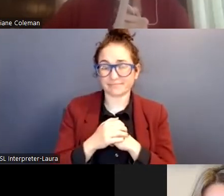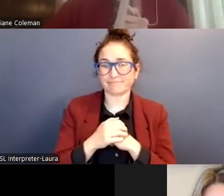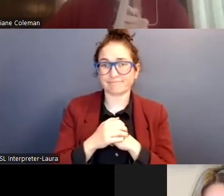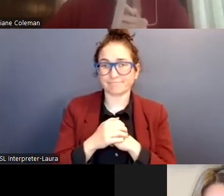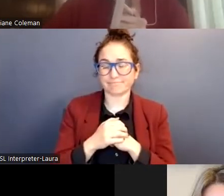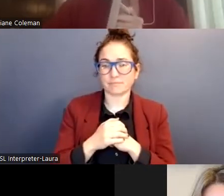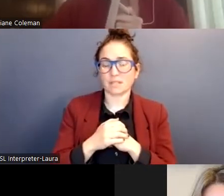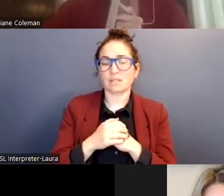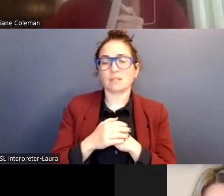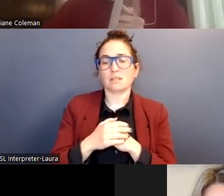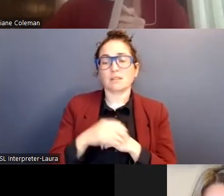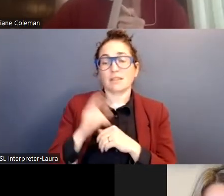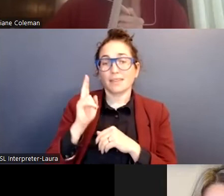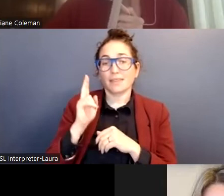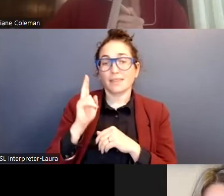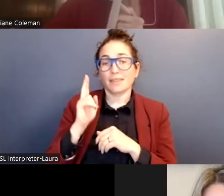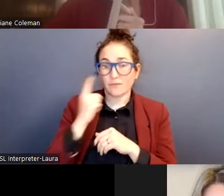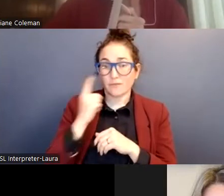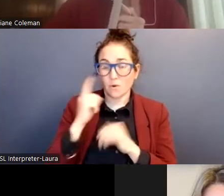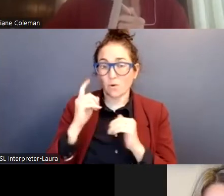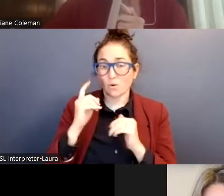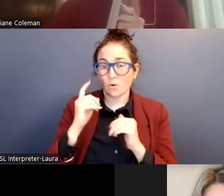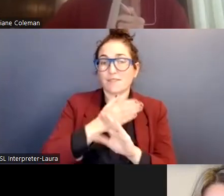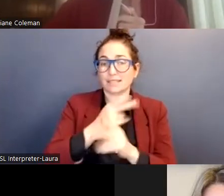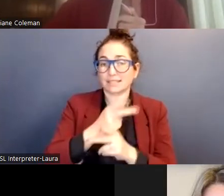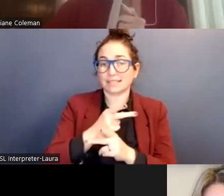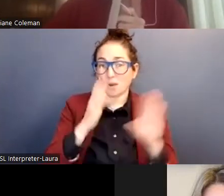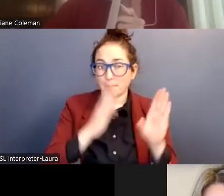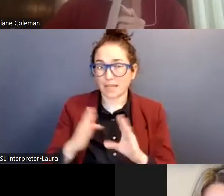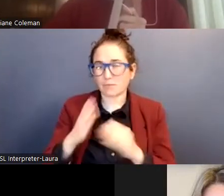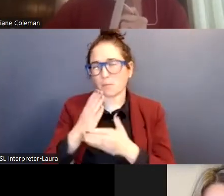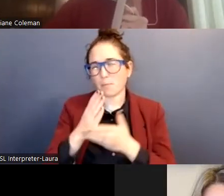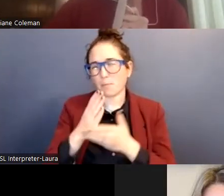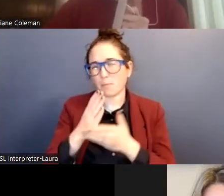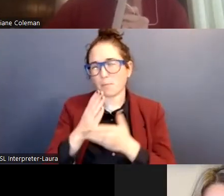the history of advanced care planning, which partly arose in response to overtreatment at the